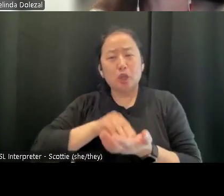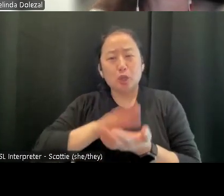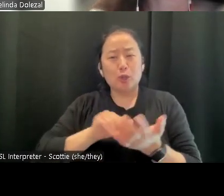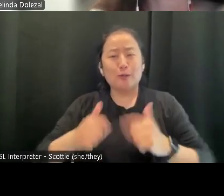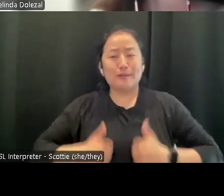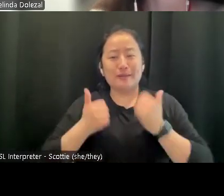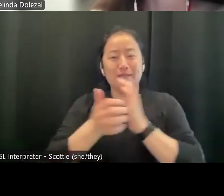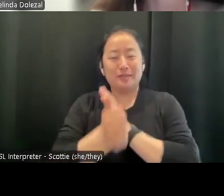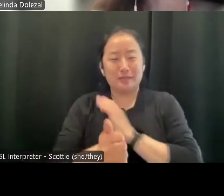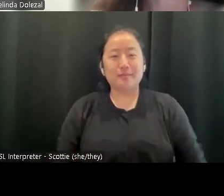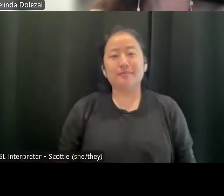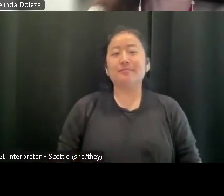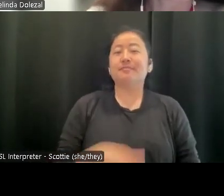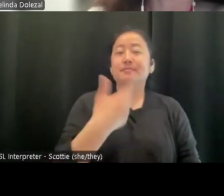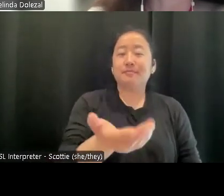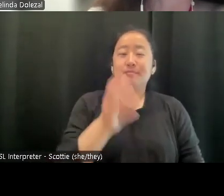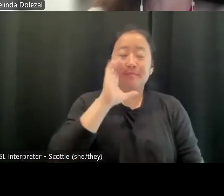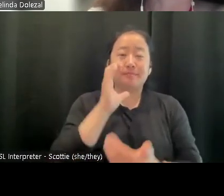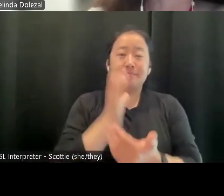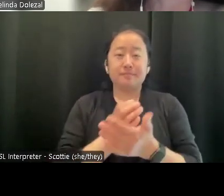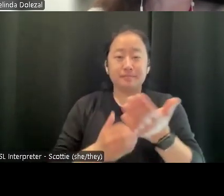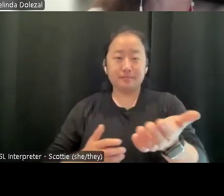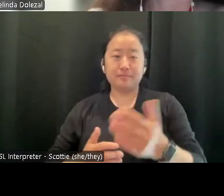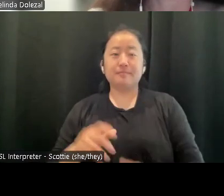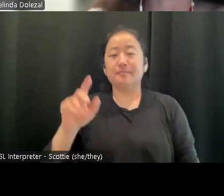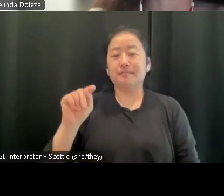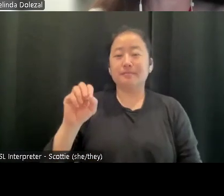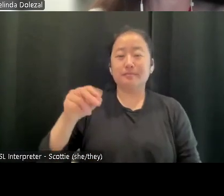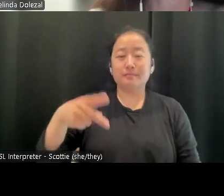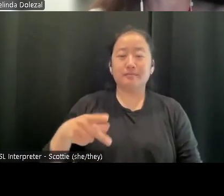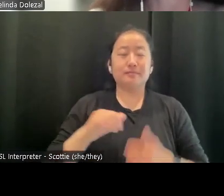So again, as you can see in the pictures, top sports is more than really just a sport league,